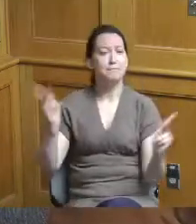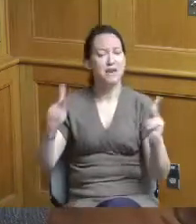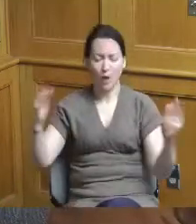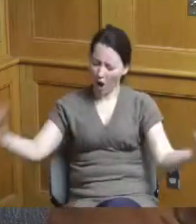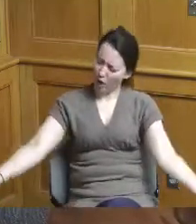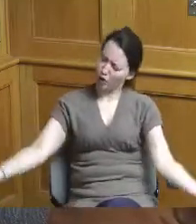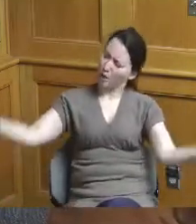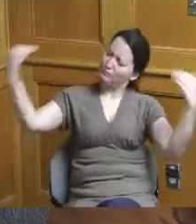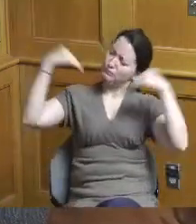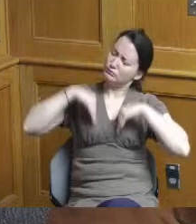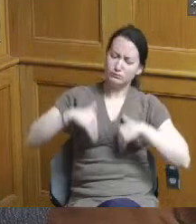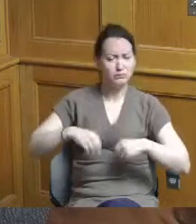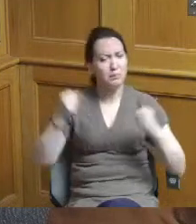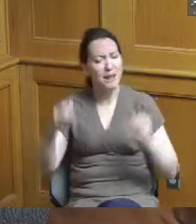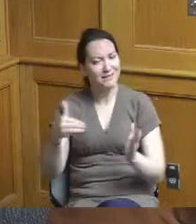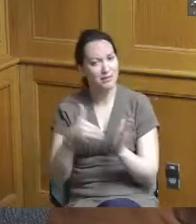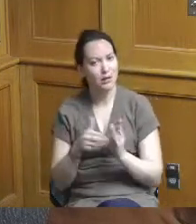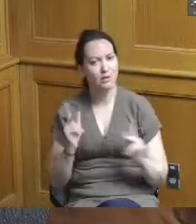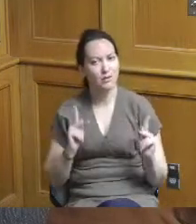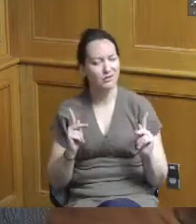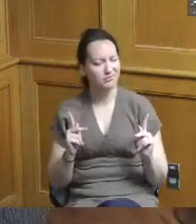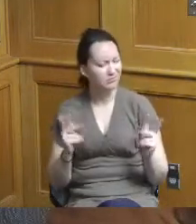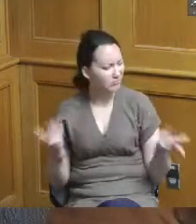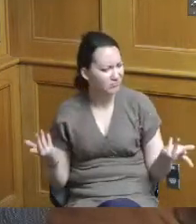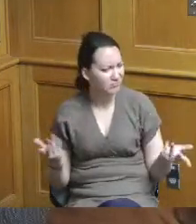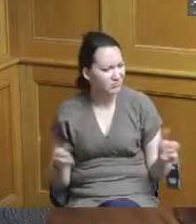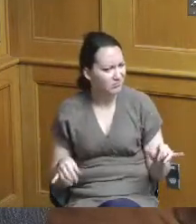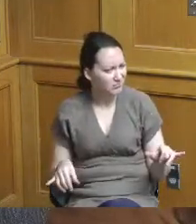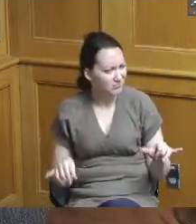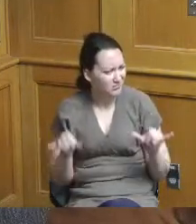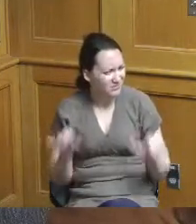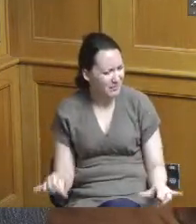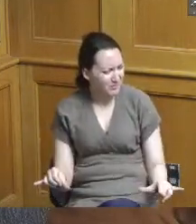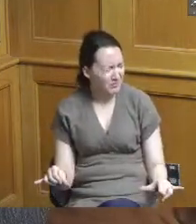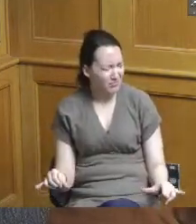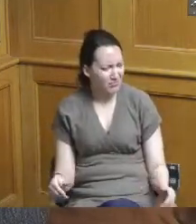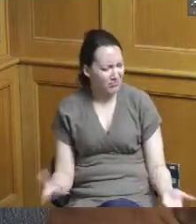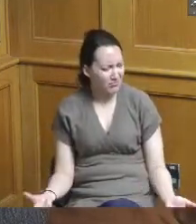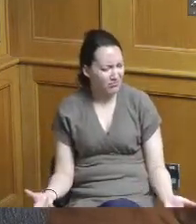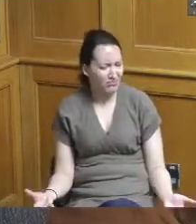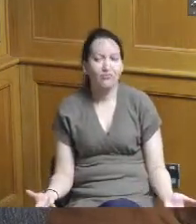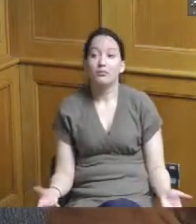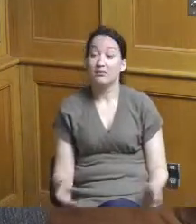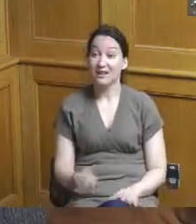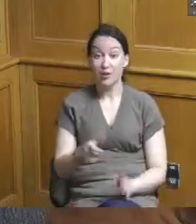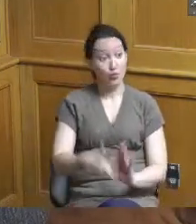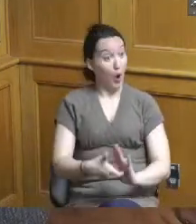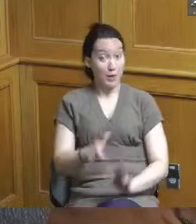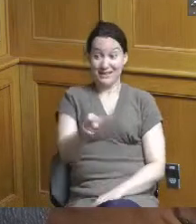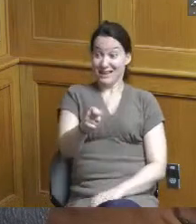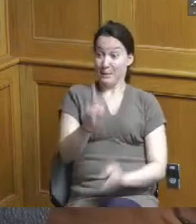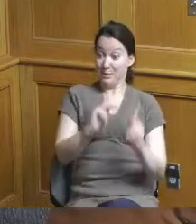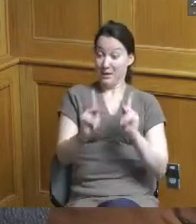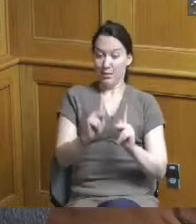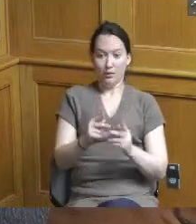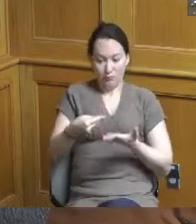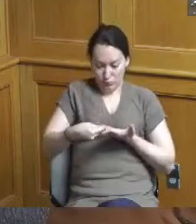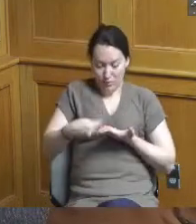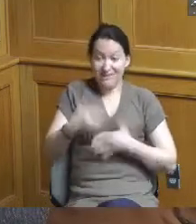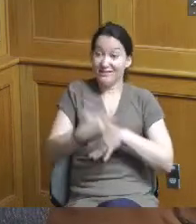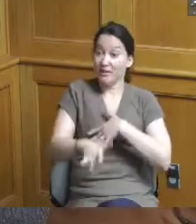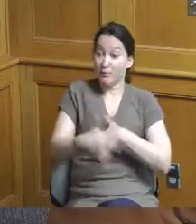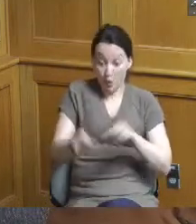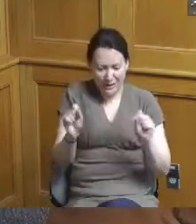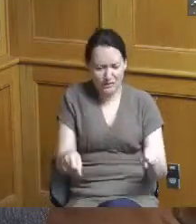of citizens why do we change if we have we need 10 people and it's in the ARPA budget why would